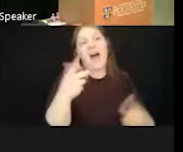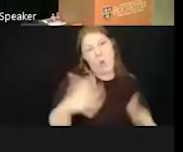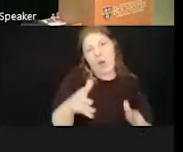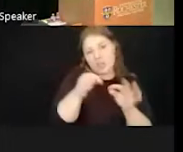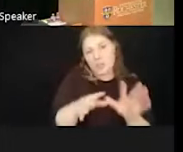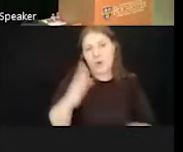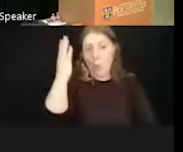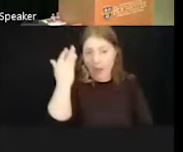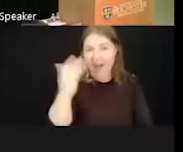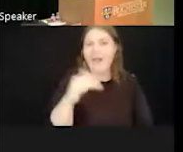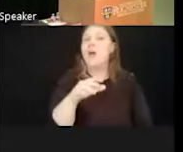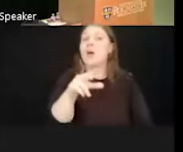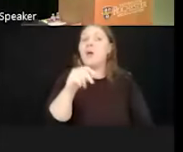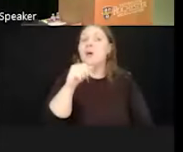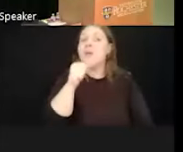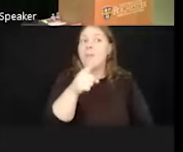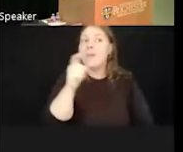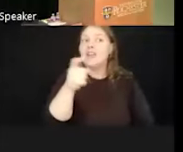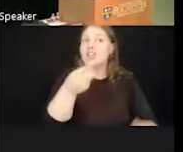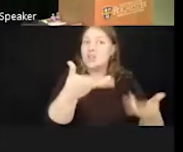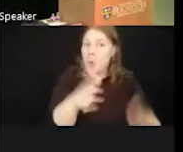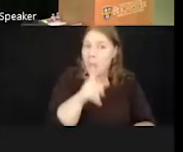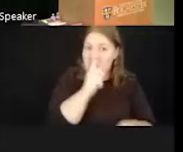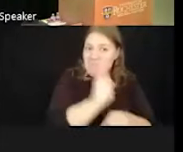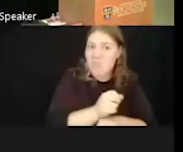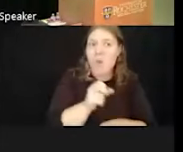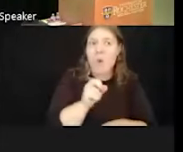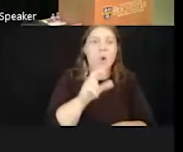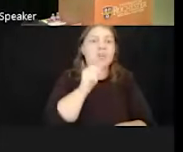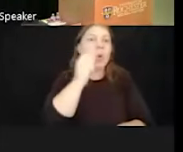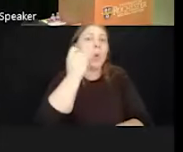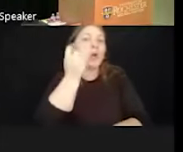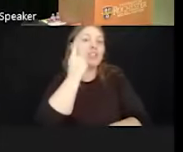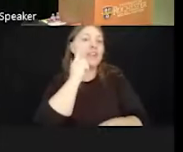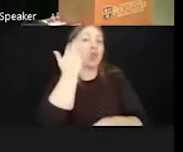but because they don't understand the reasoning behind it or how impactful it could be to the